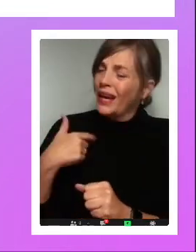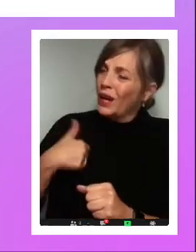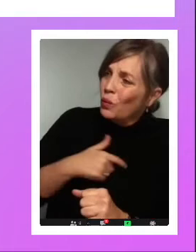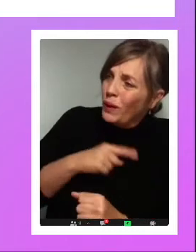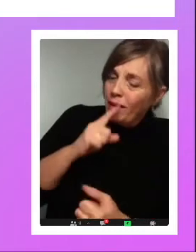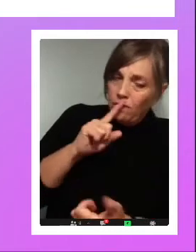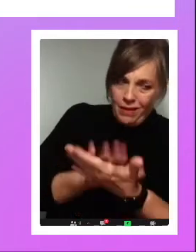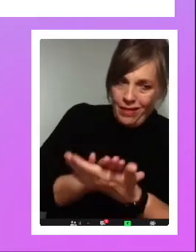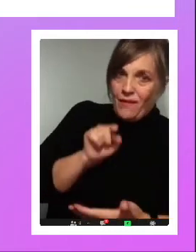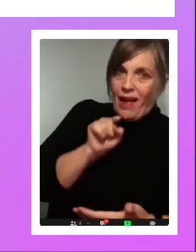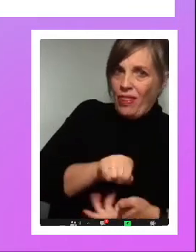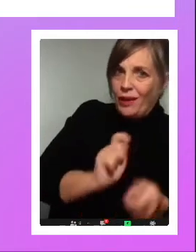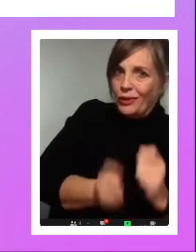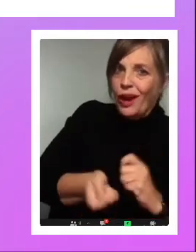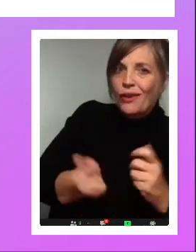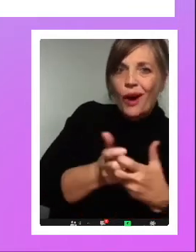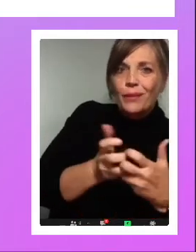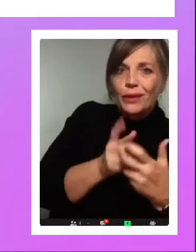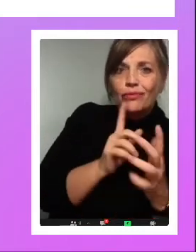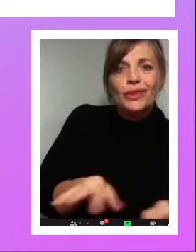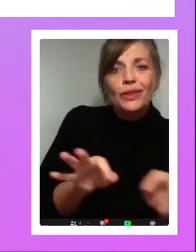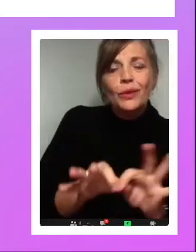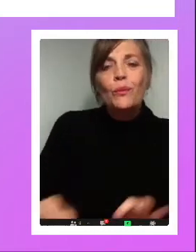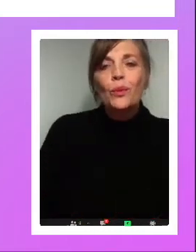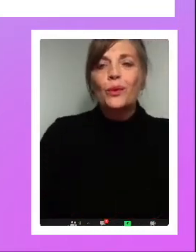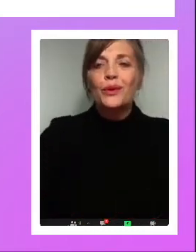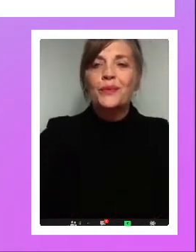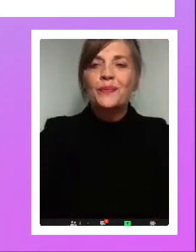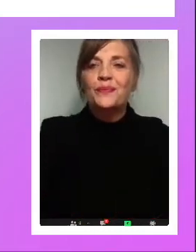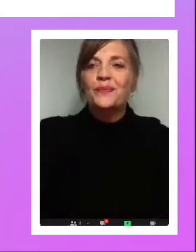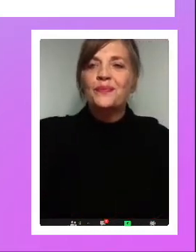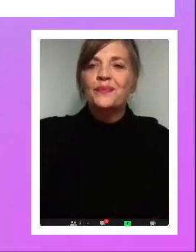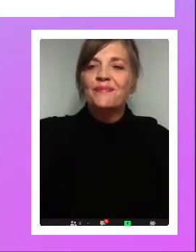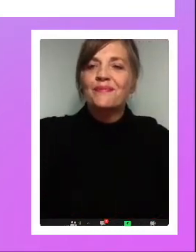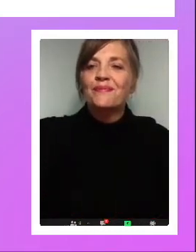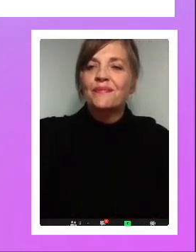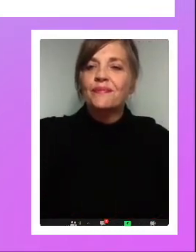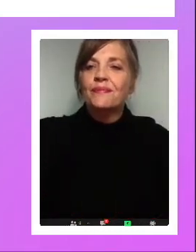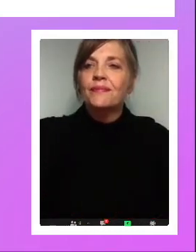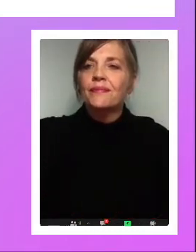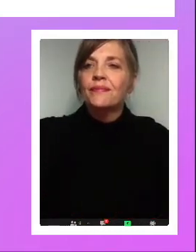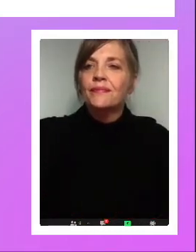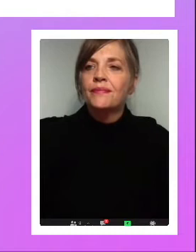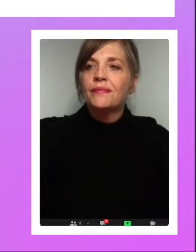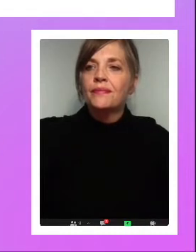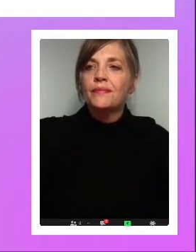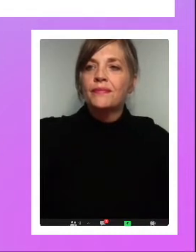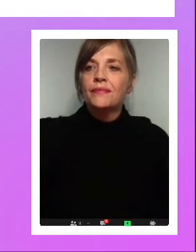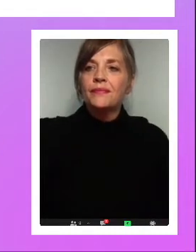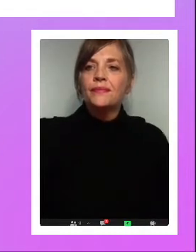So I think those are the first things that come to my mind in response to a very good question.